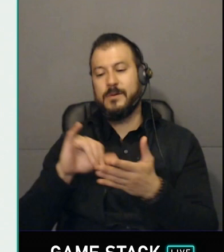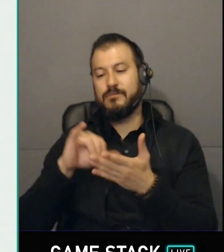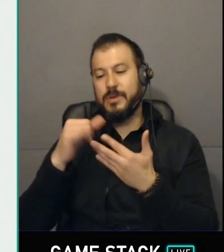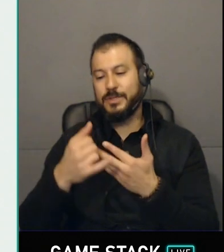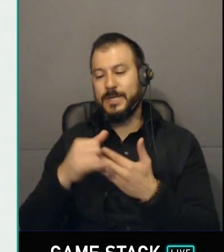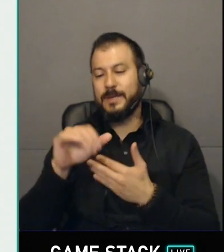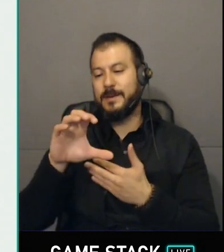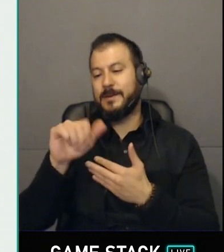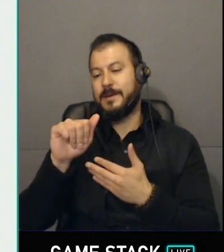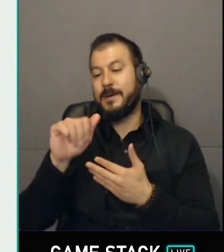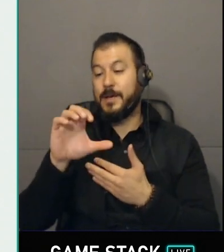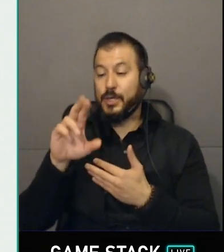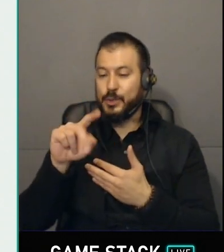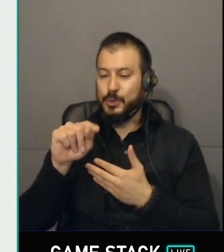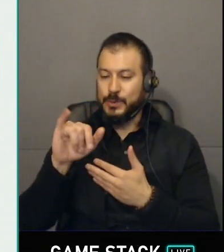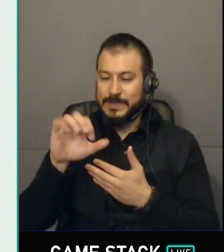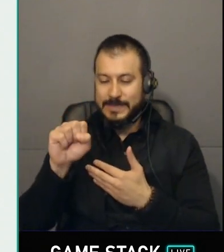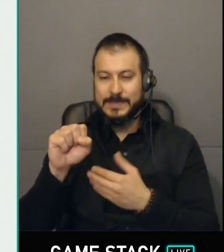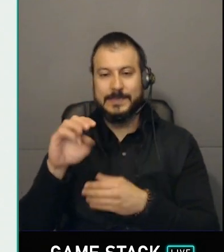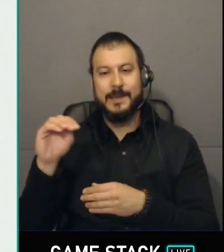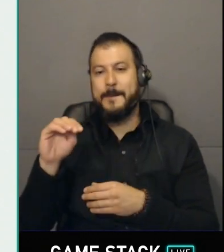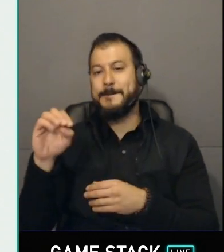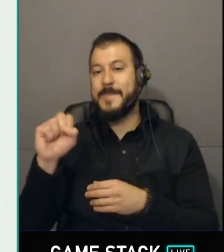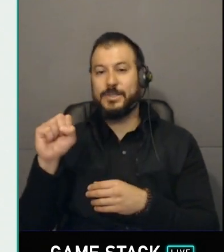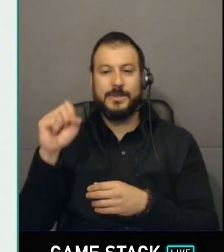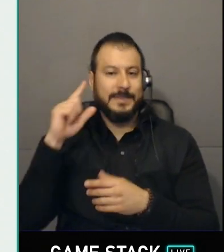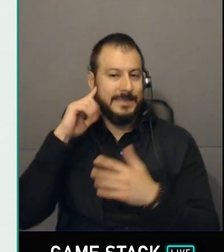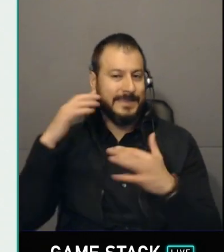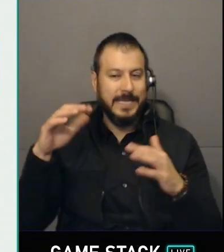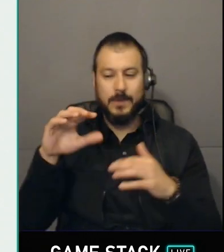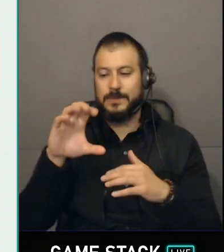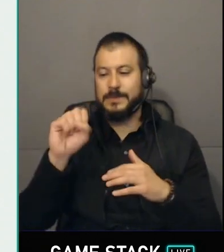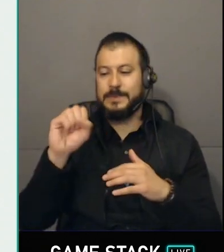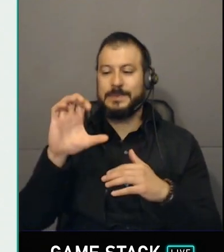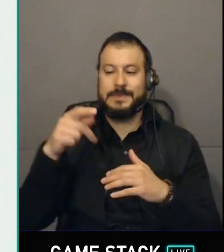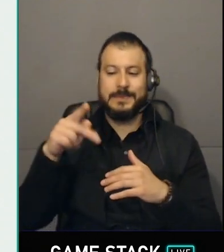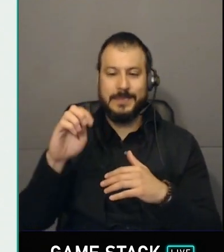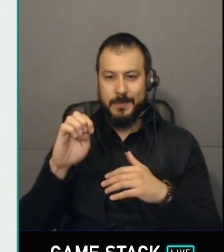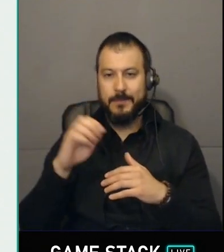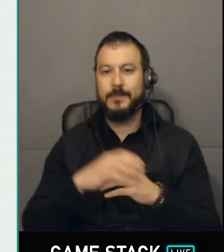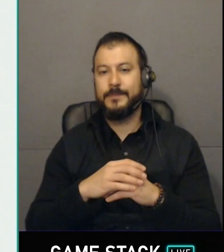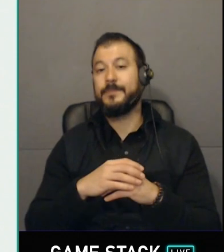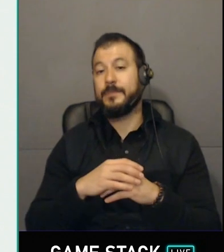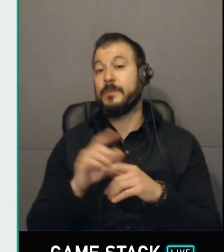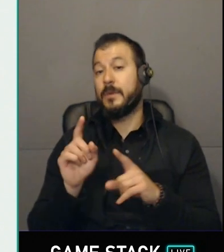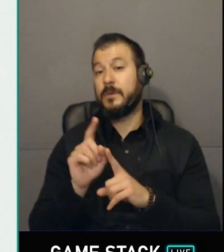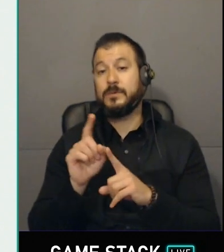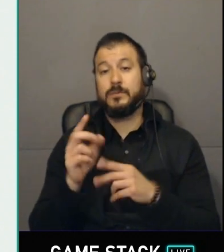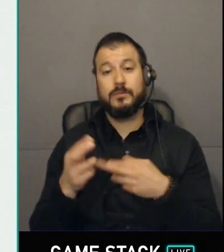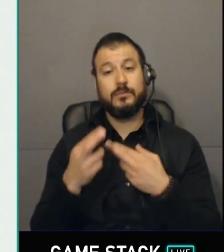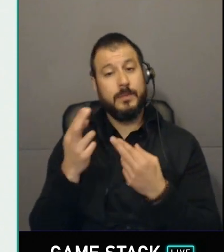Acoustics, on Microsoft Soundscape, and I would also recommend checking out some of the